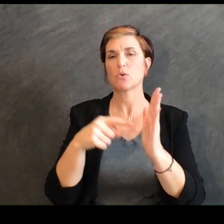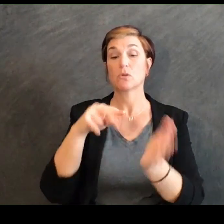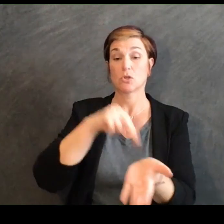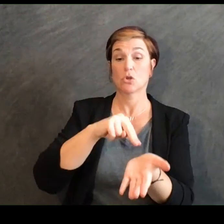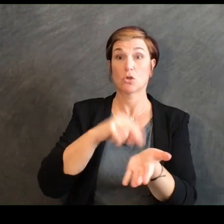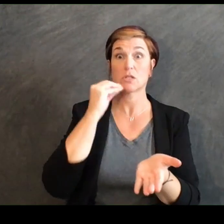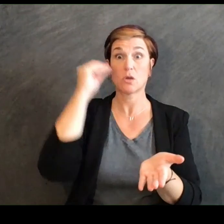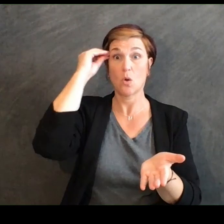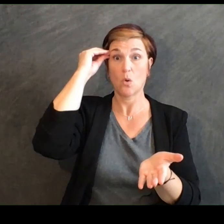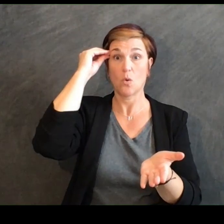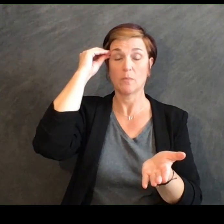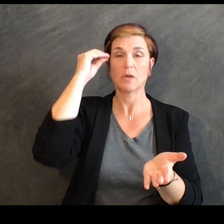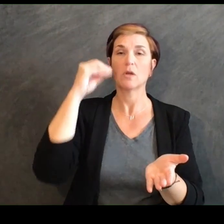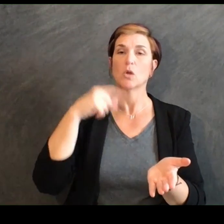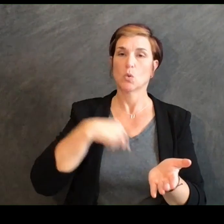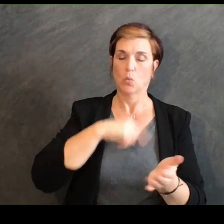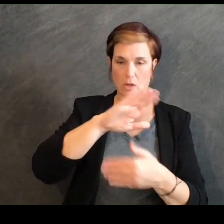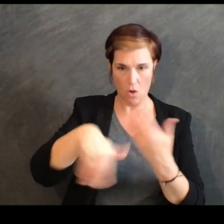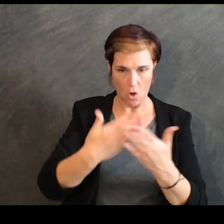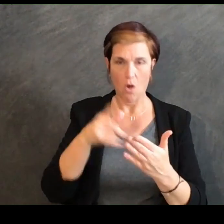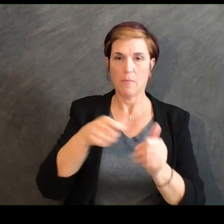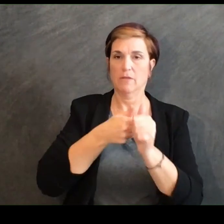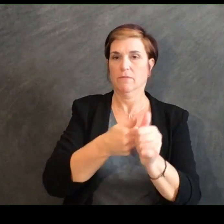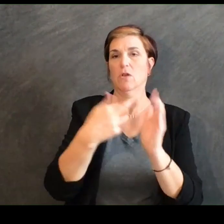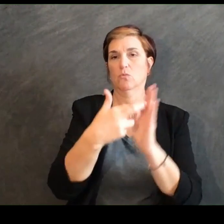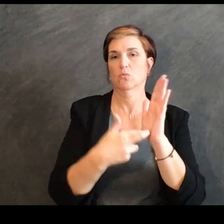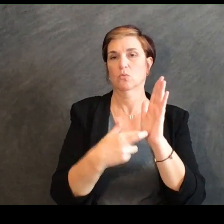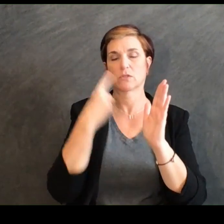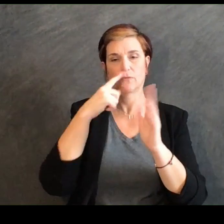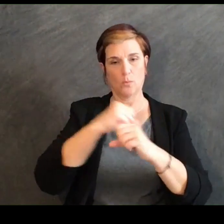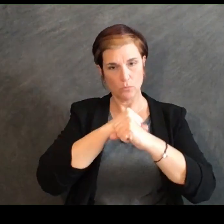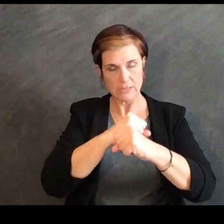be working off the same playbook when it comes to protecting Americans we have to